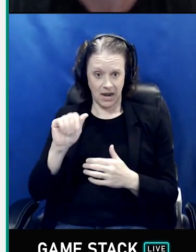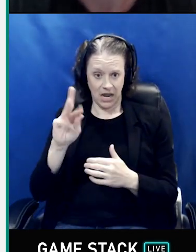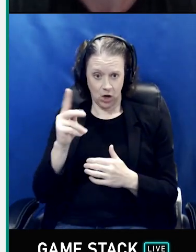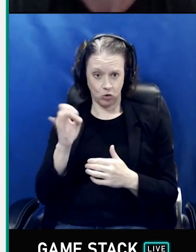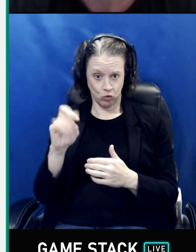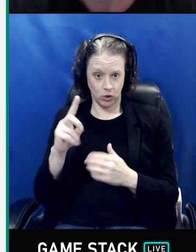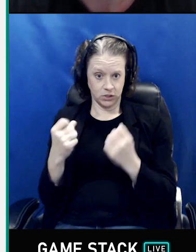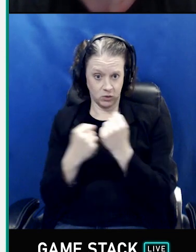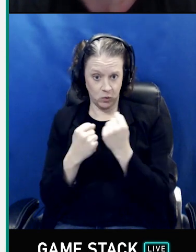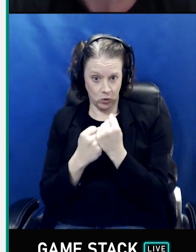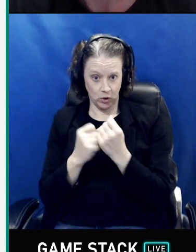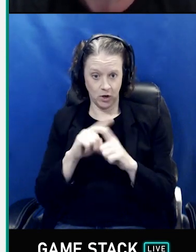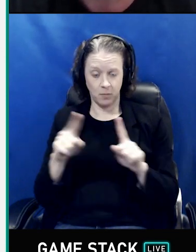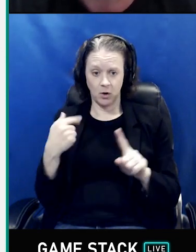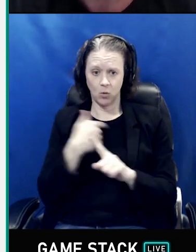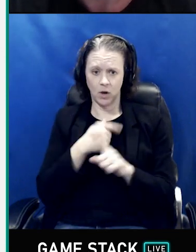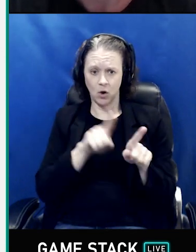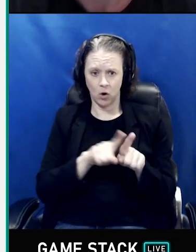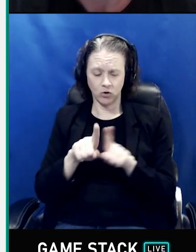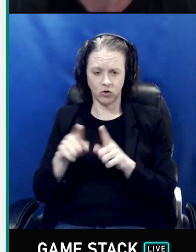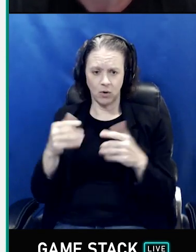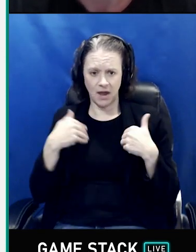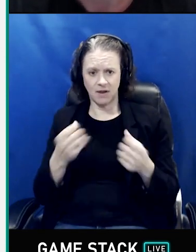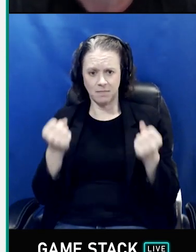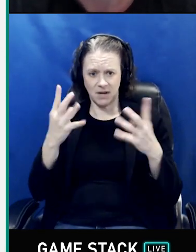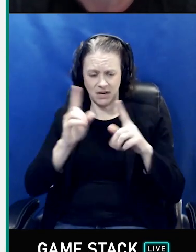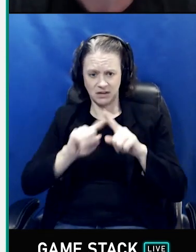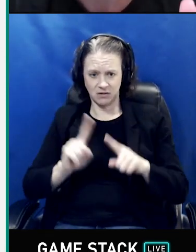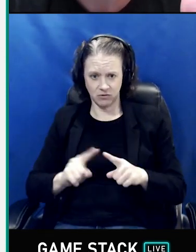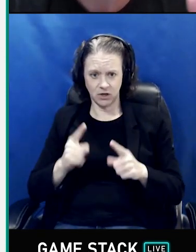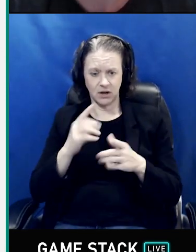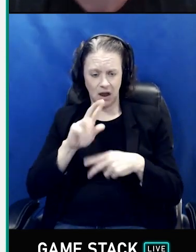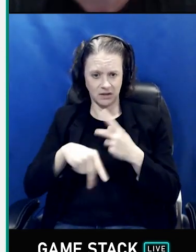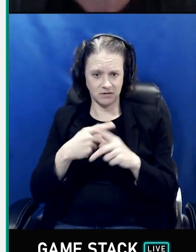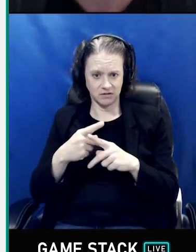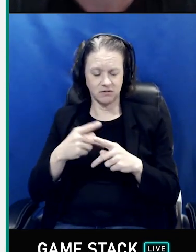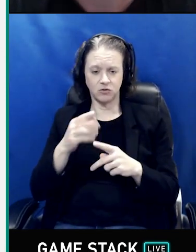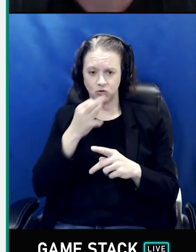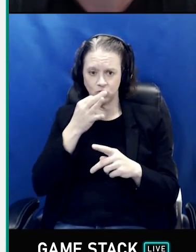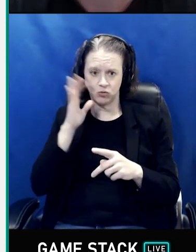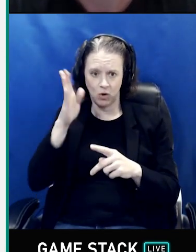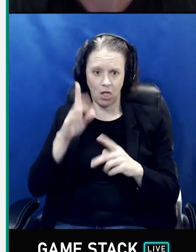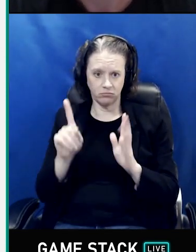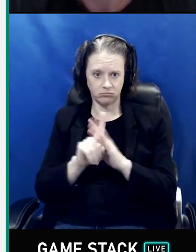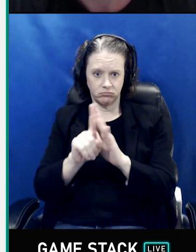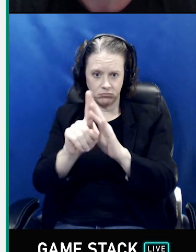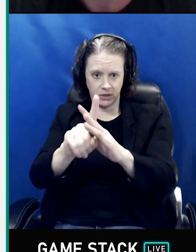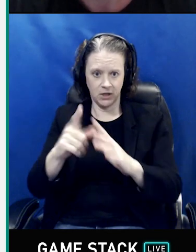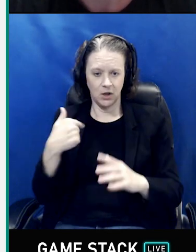we want your titles to play as beautifully on our upcoming endpoints, as they do on our existing ones.